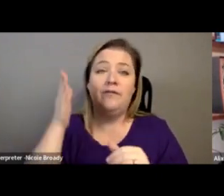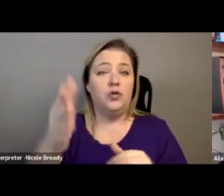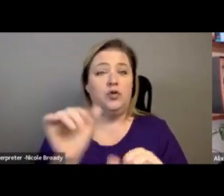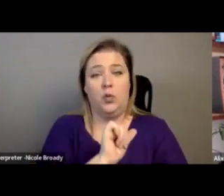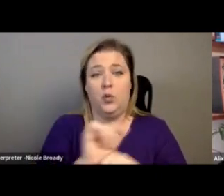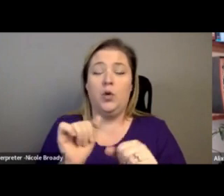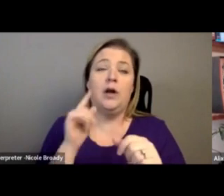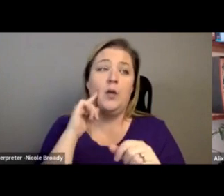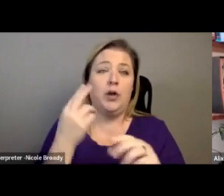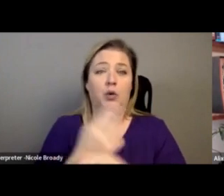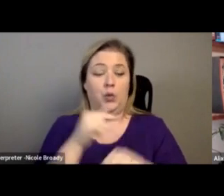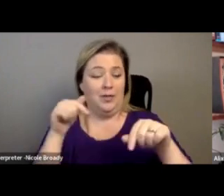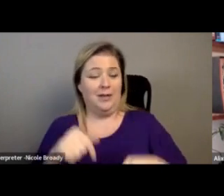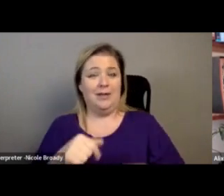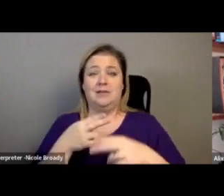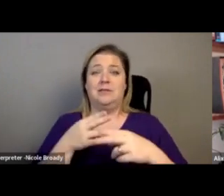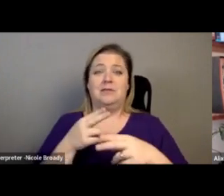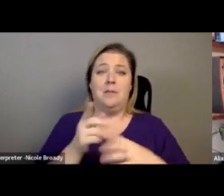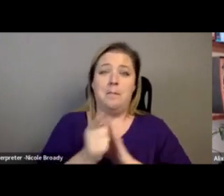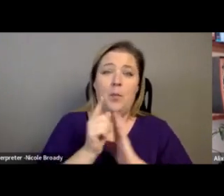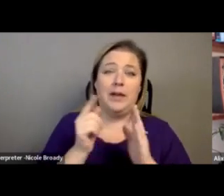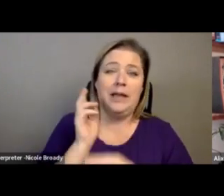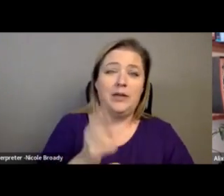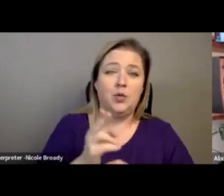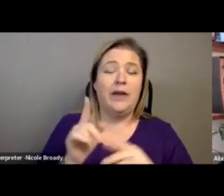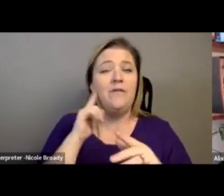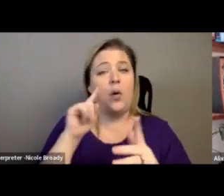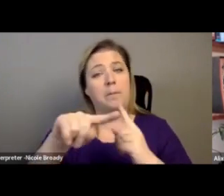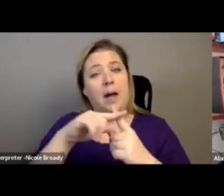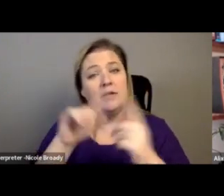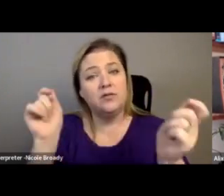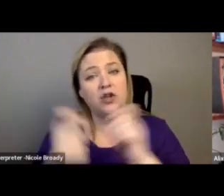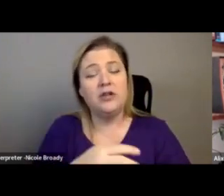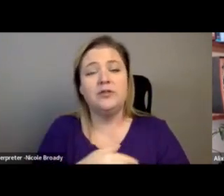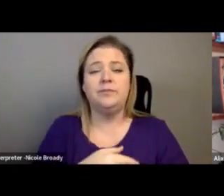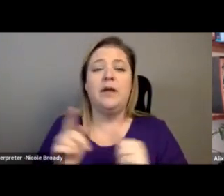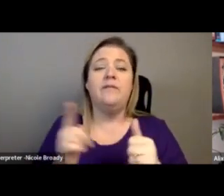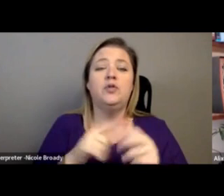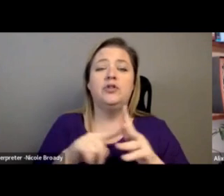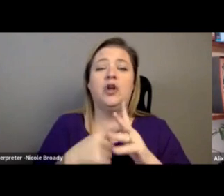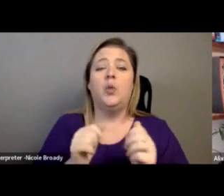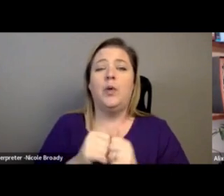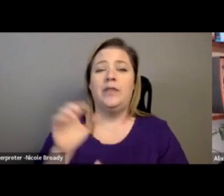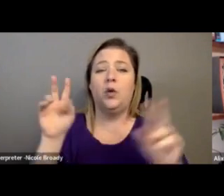positive change. And kicking us off we have this quote from Emily law down. The idea of